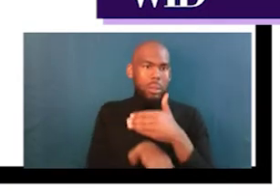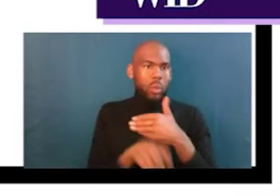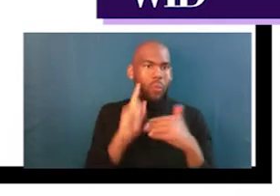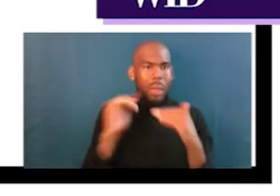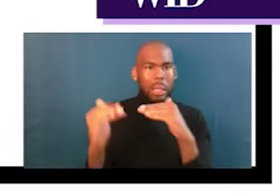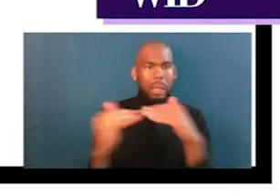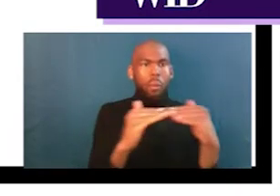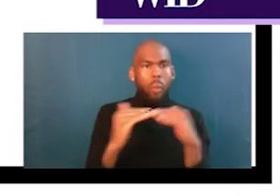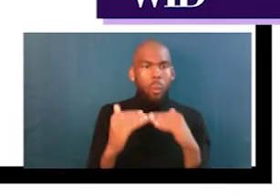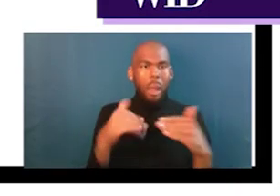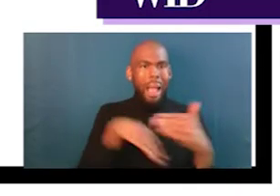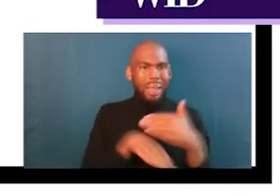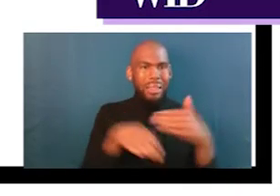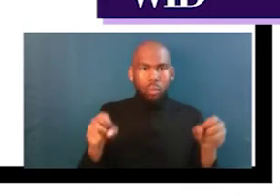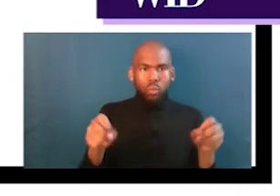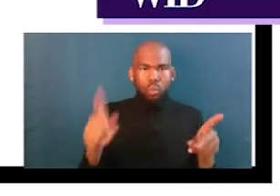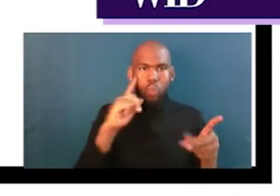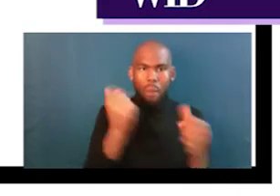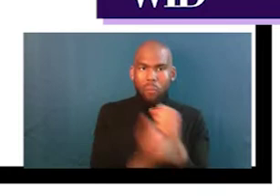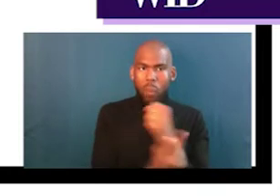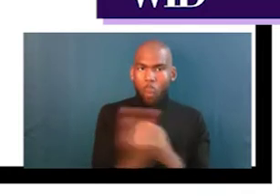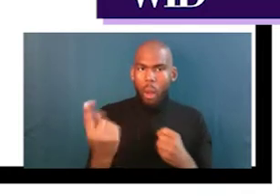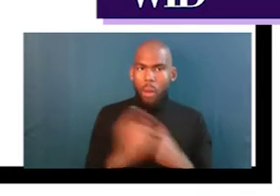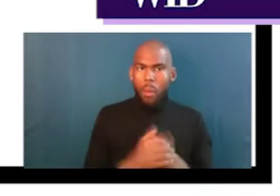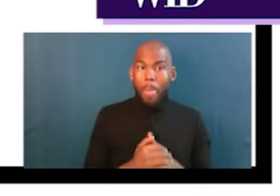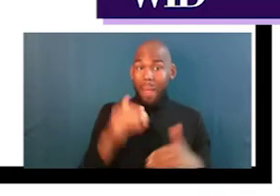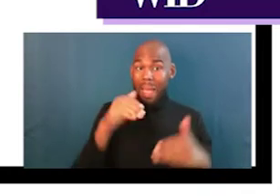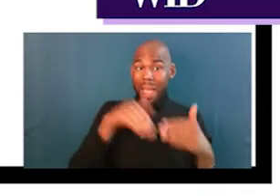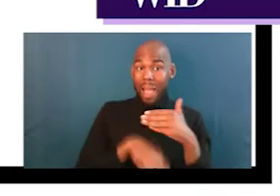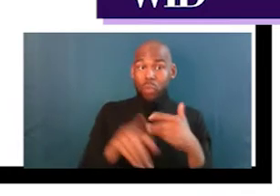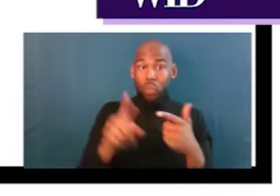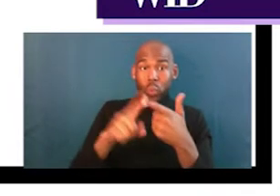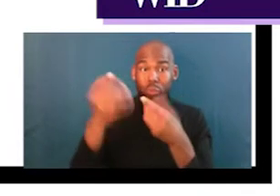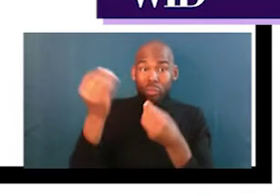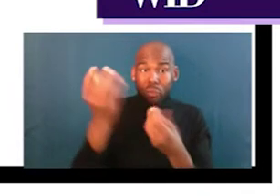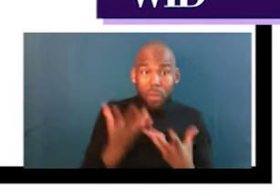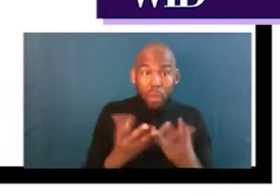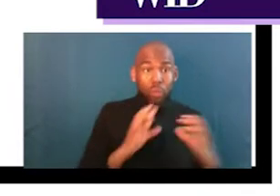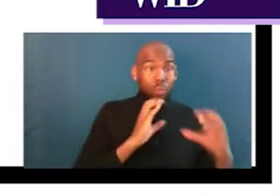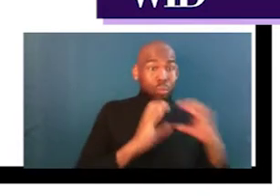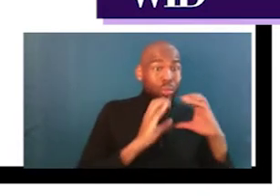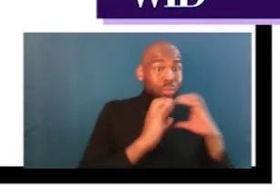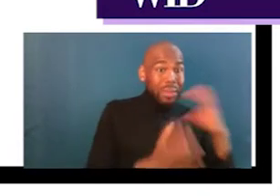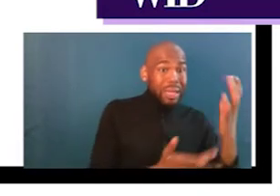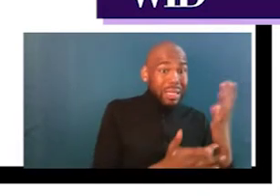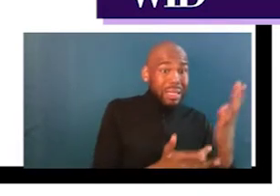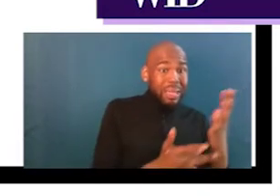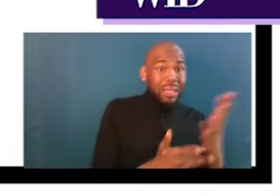access and equal opportunity to everyone. Access to information and communications technologies